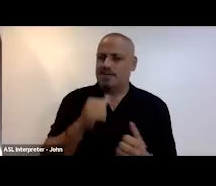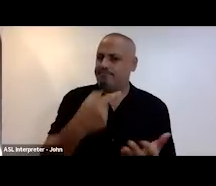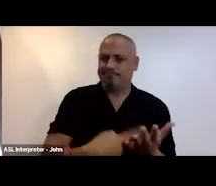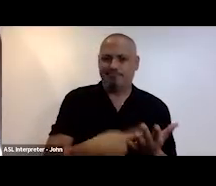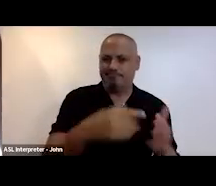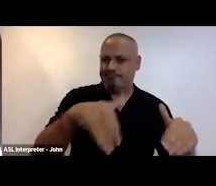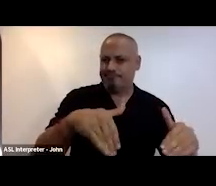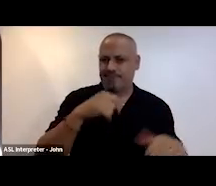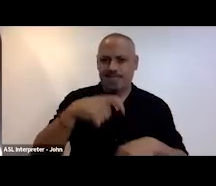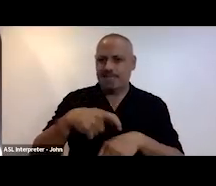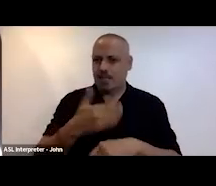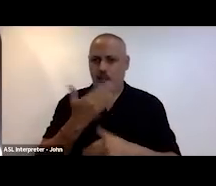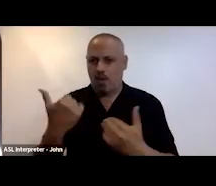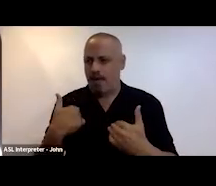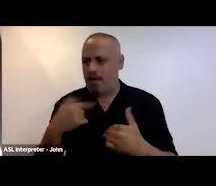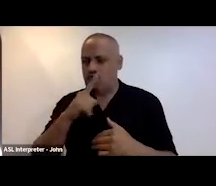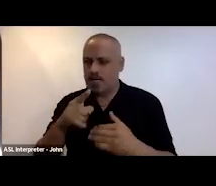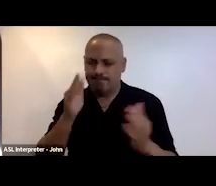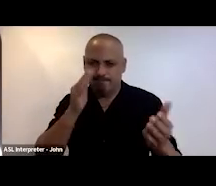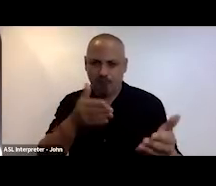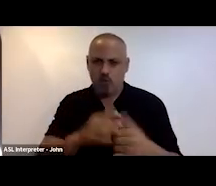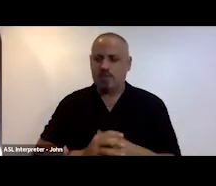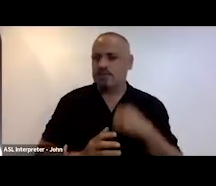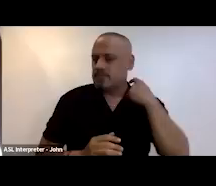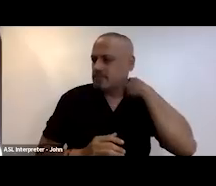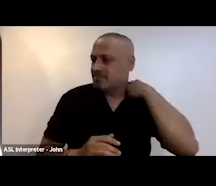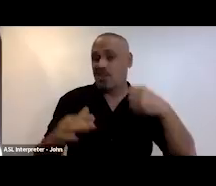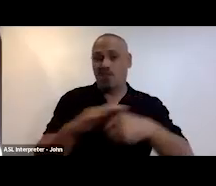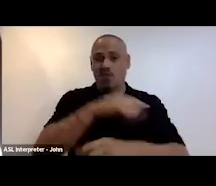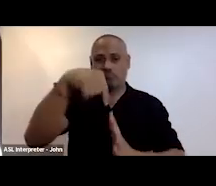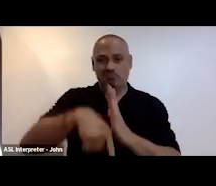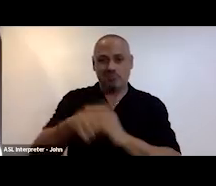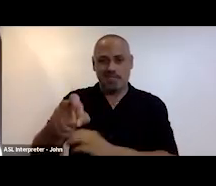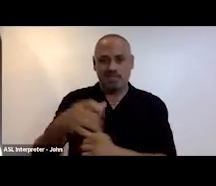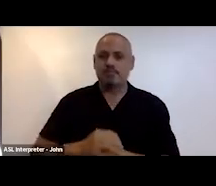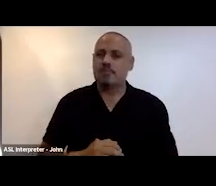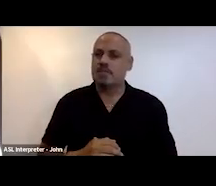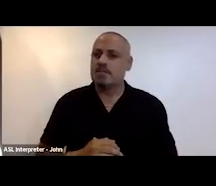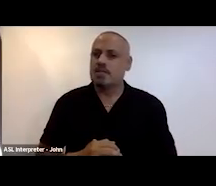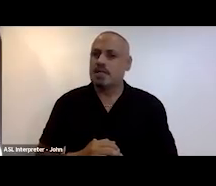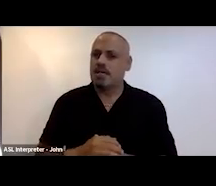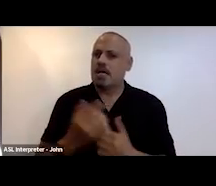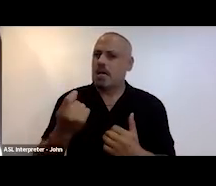or don't have time to really treat with the sort of fullness that they deserve. So I'm just gonna say a little bit about both trauma